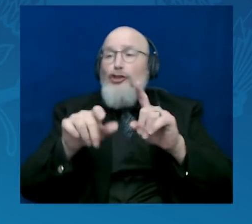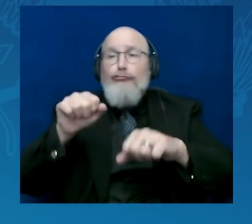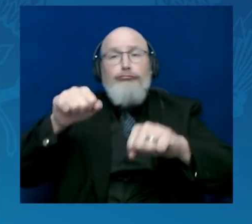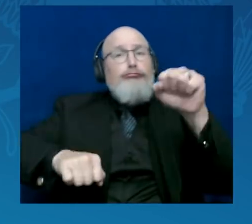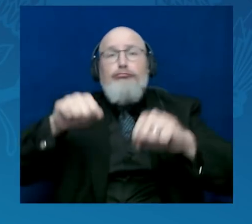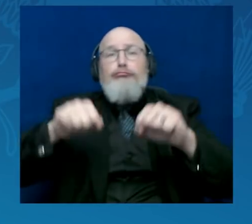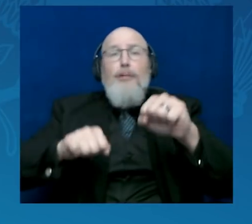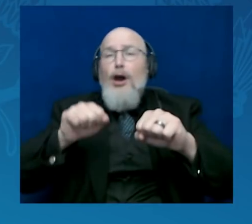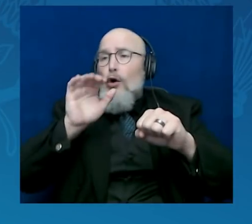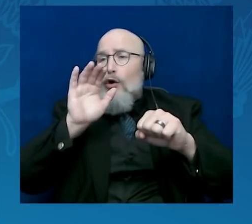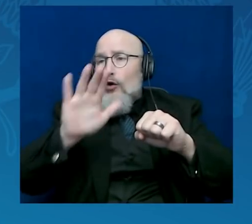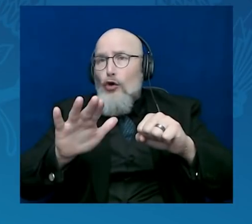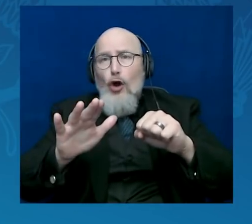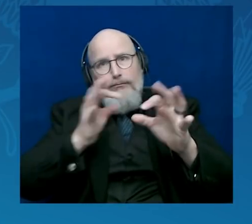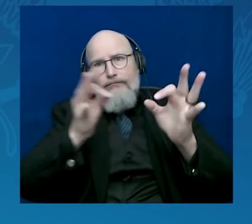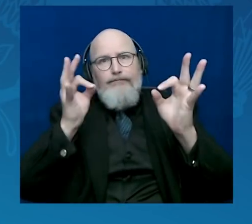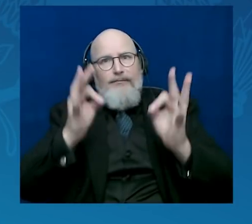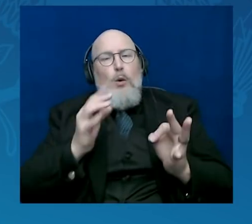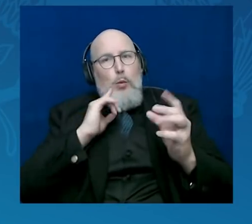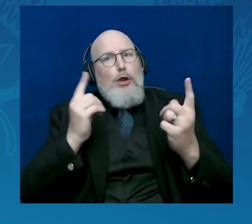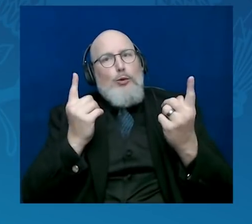But I think this audience would be interested in how you